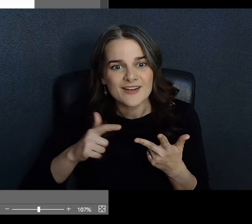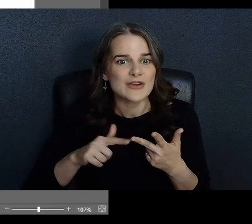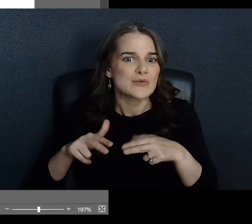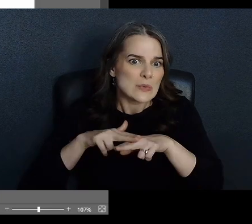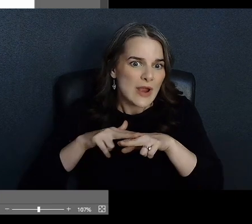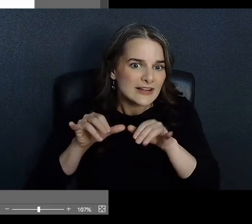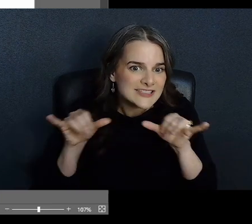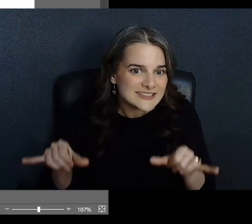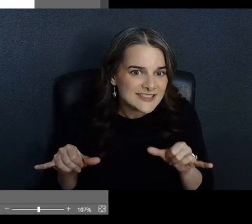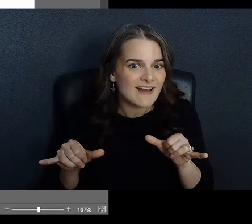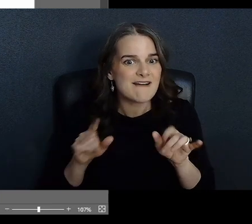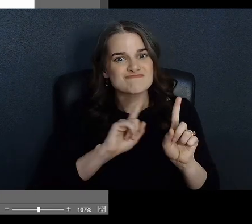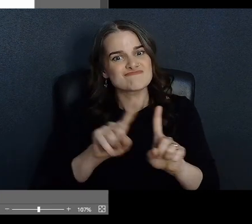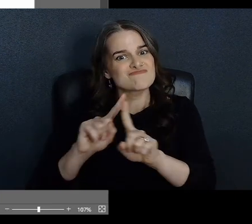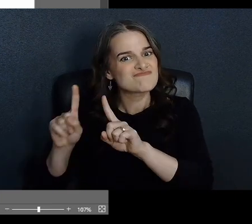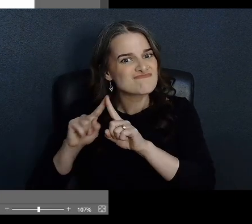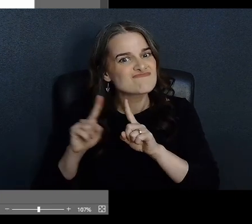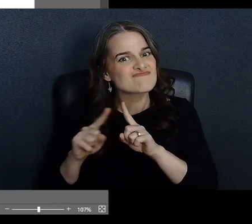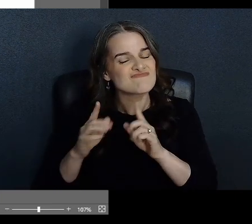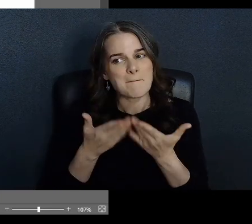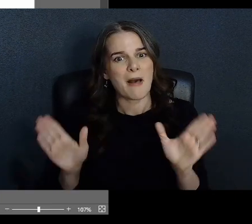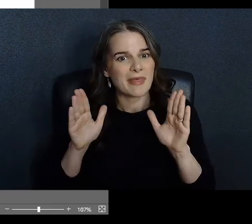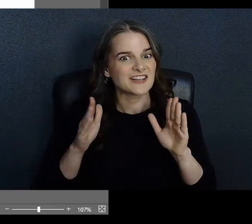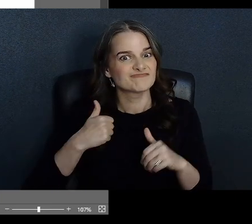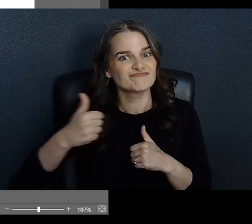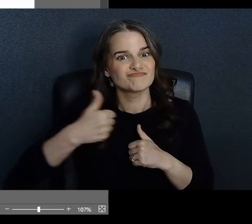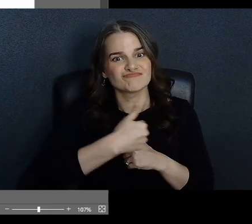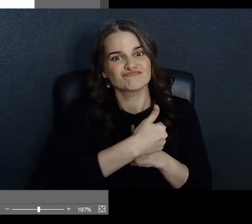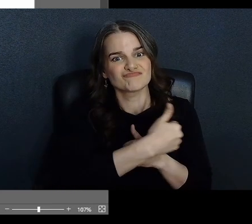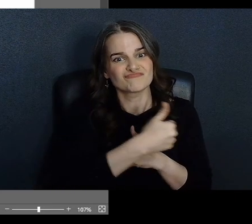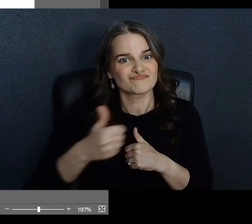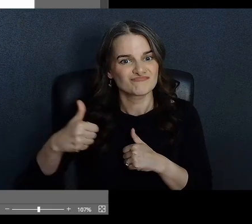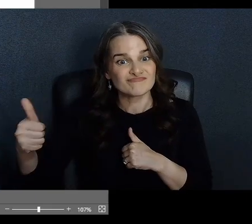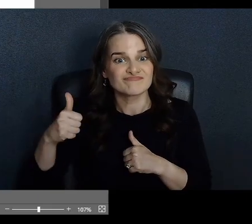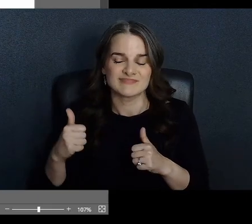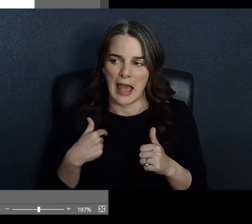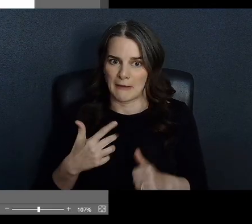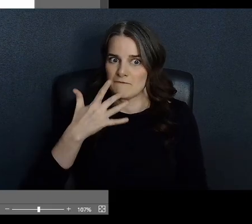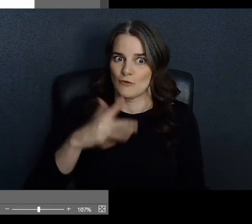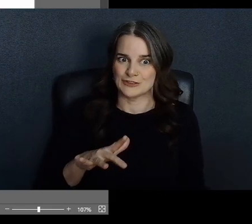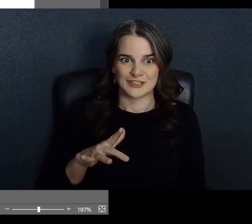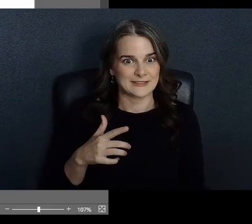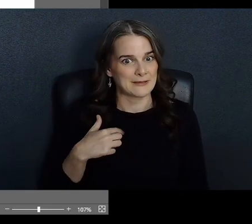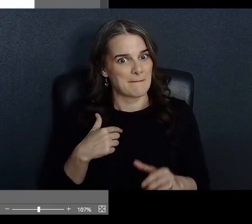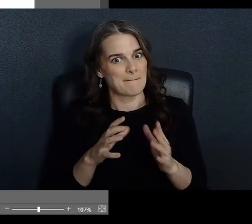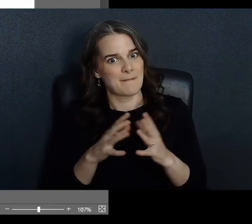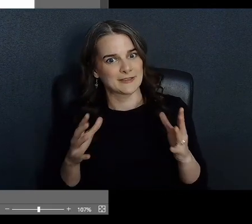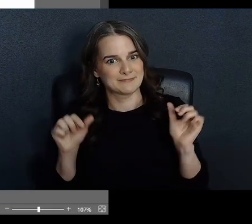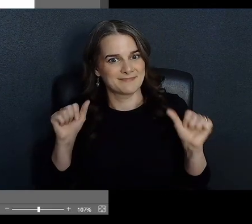we have here, public transit. I've been very fortunate that as much as I can, I do remain as independent as possible.